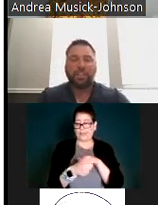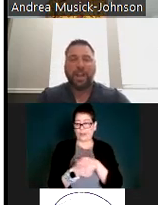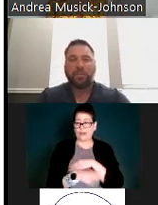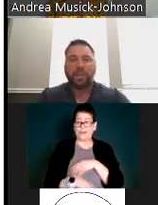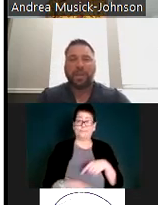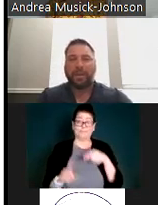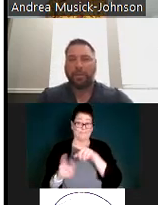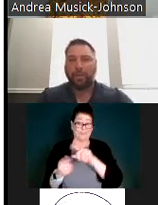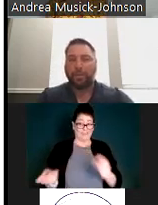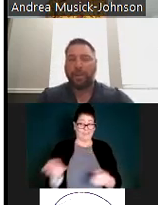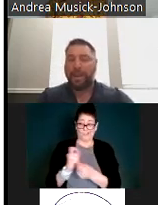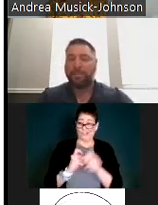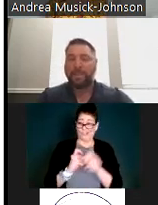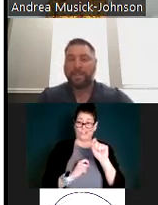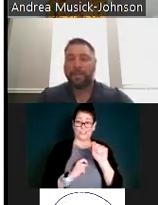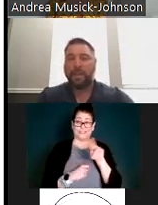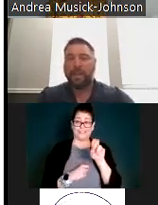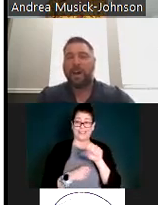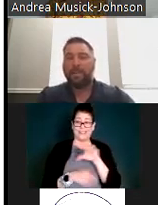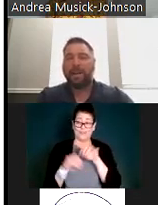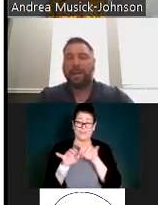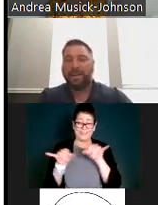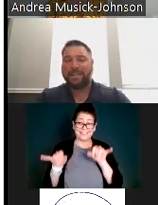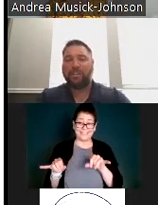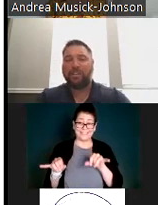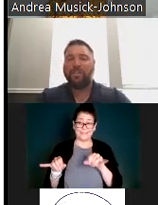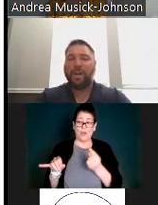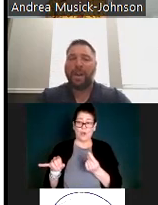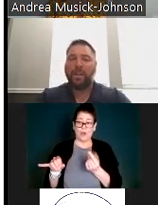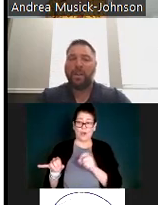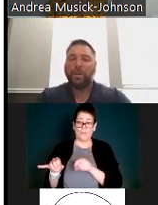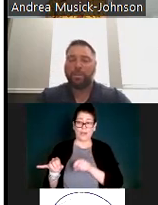is changed within that bill or booking management system, it automatically gets sent to VINE, which